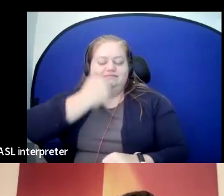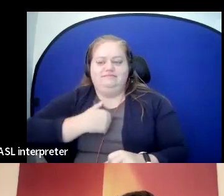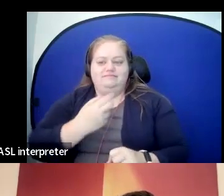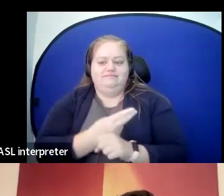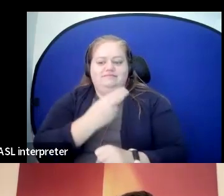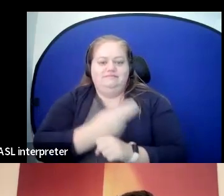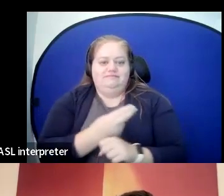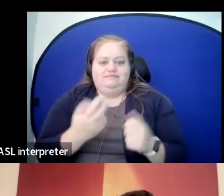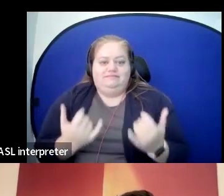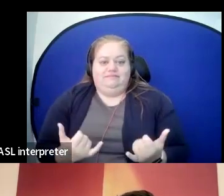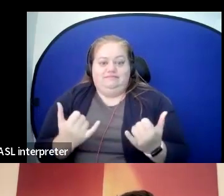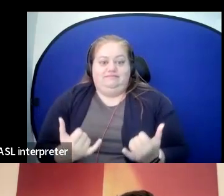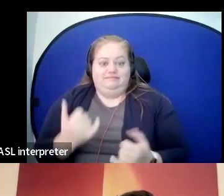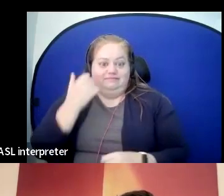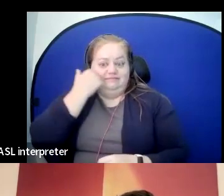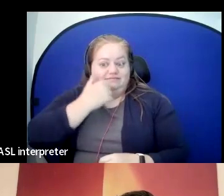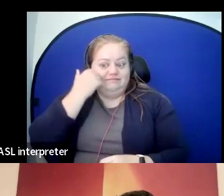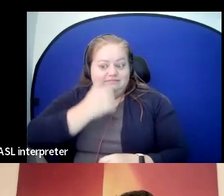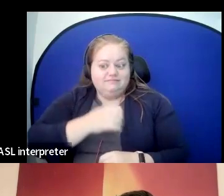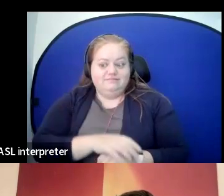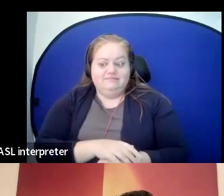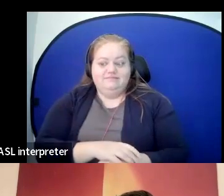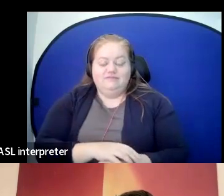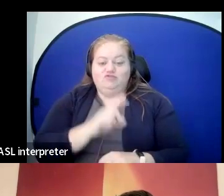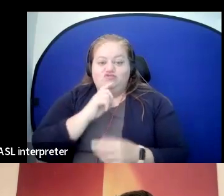At the moment, It's enabling me to study